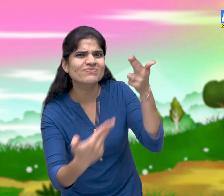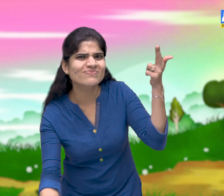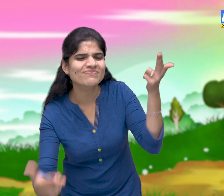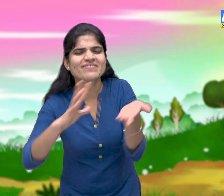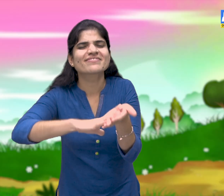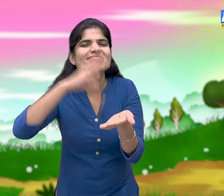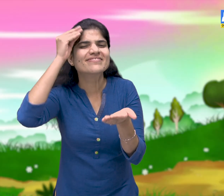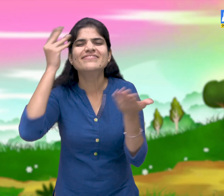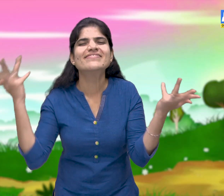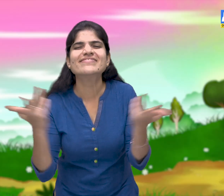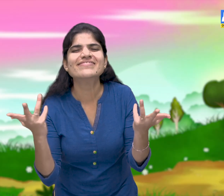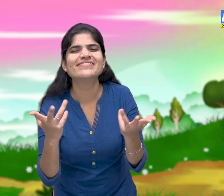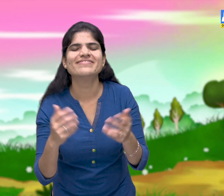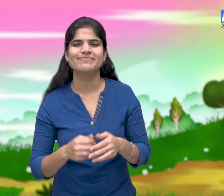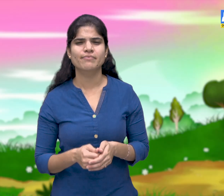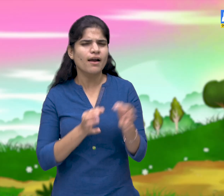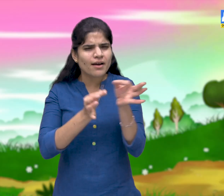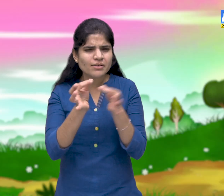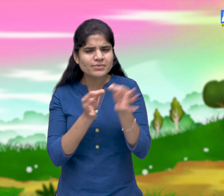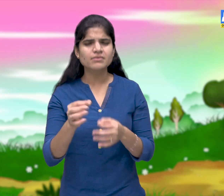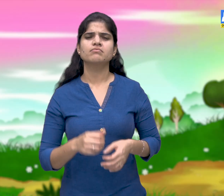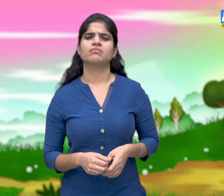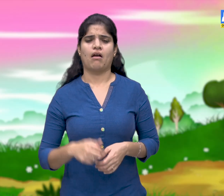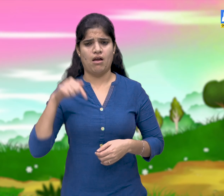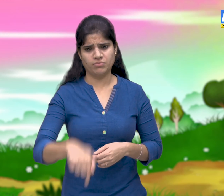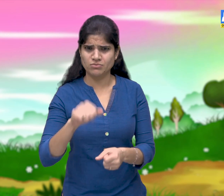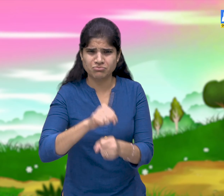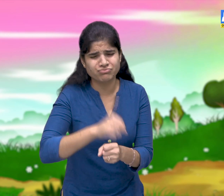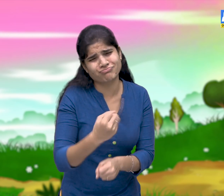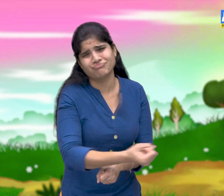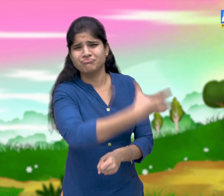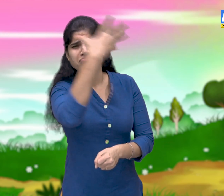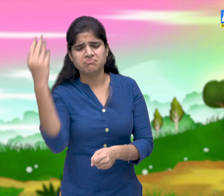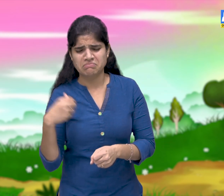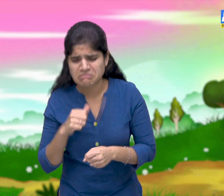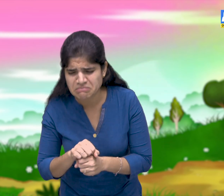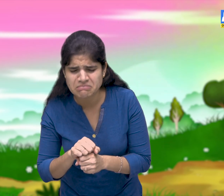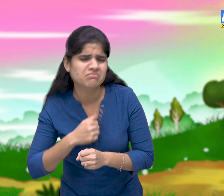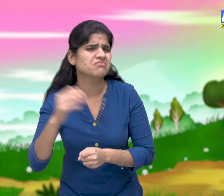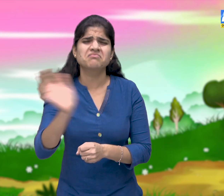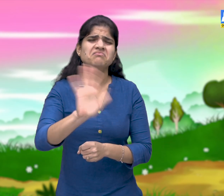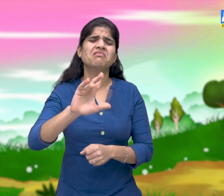What do we learn from this story? Let me explain. People have all day to work.